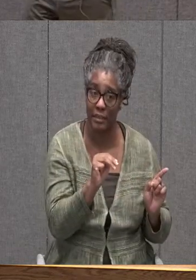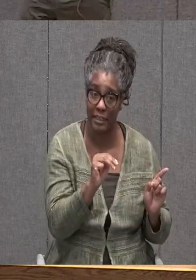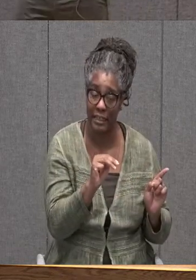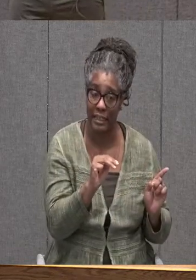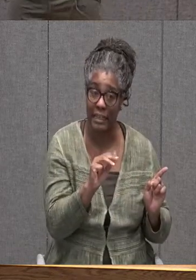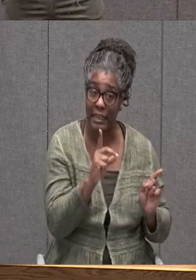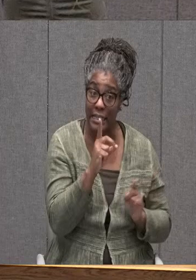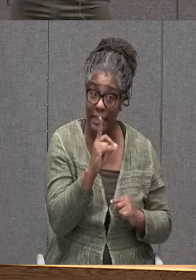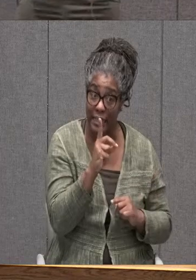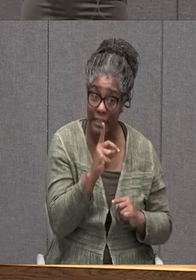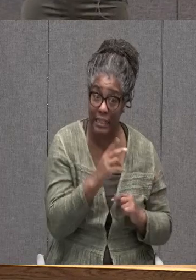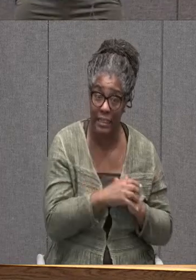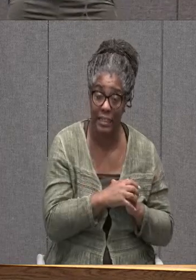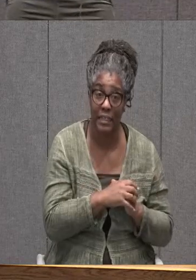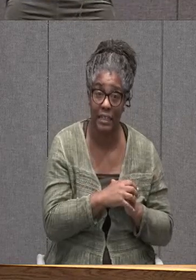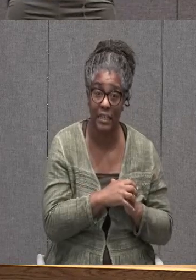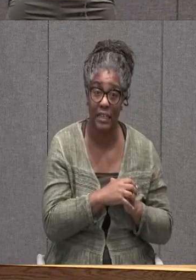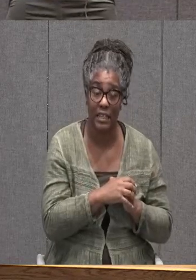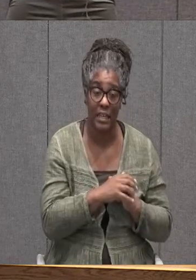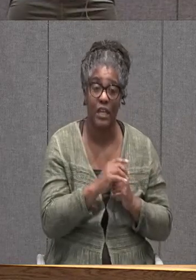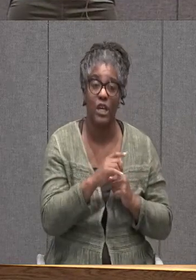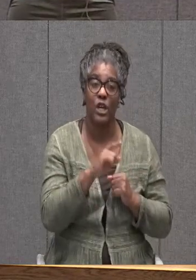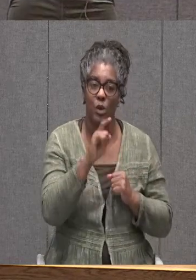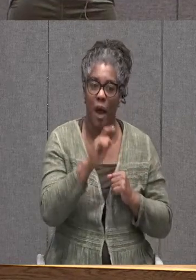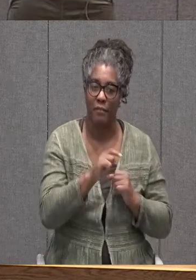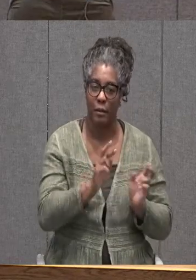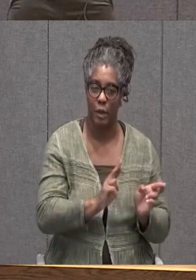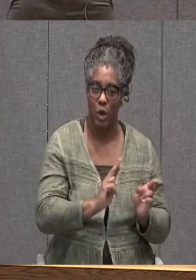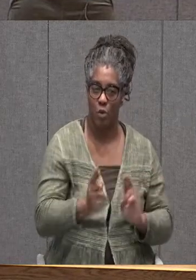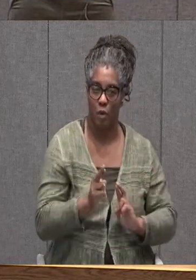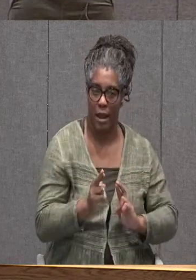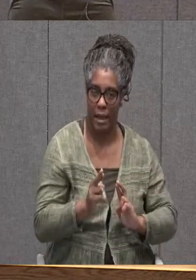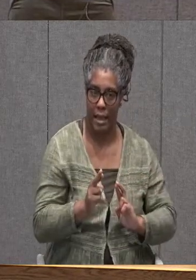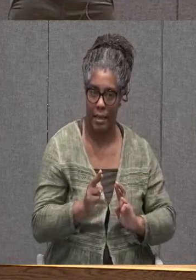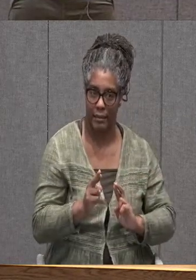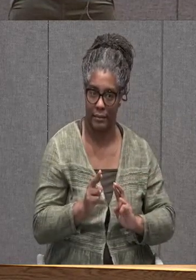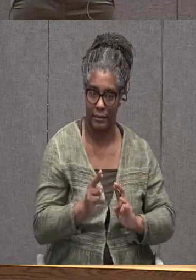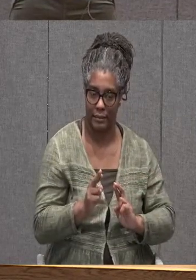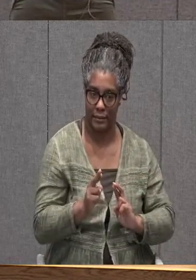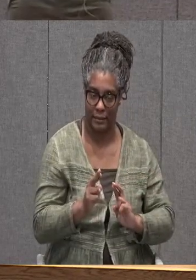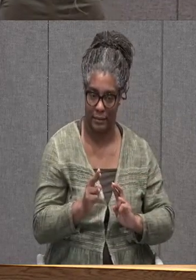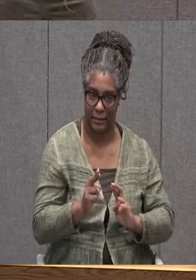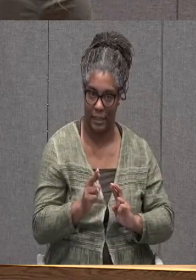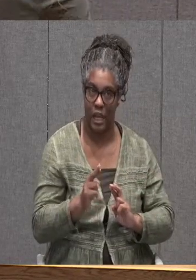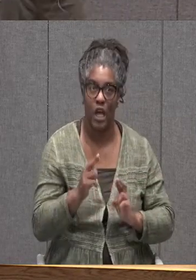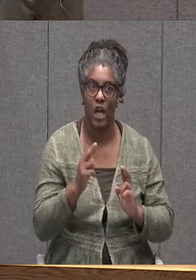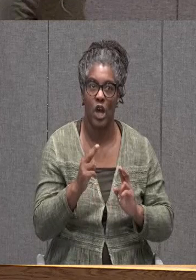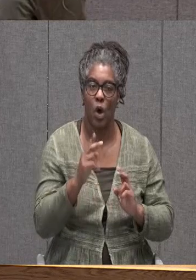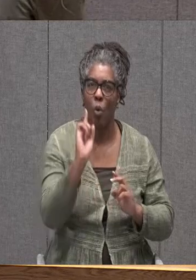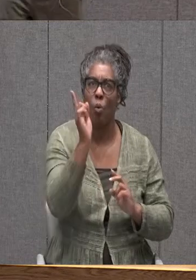because you don't know exactly where the bag is going to go, you have to be ready, so your ready position,